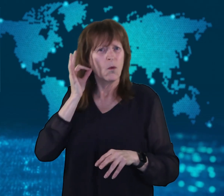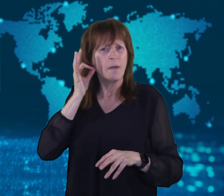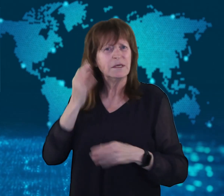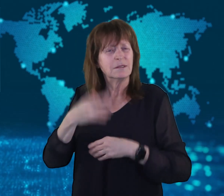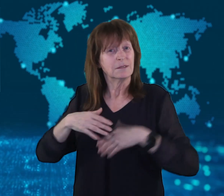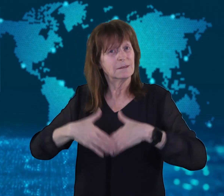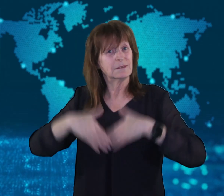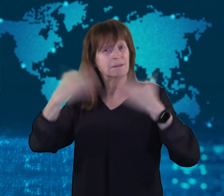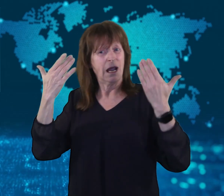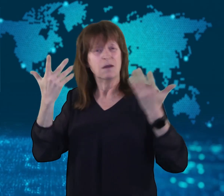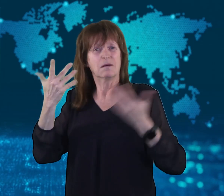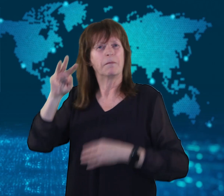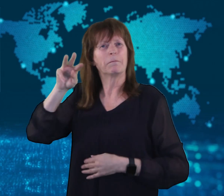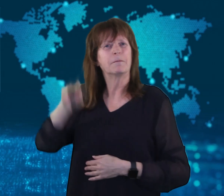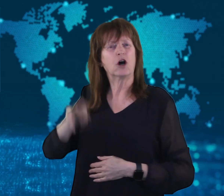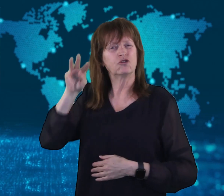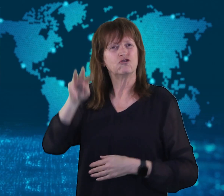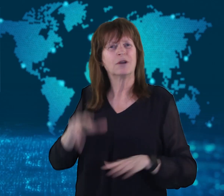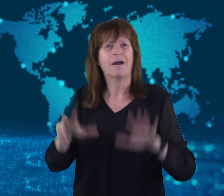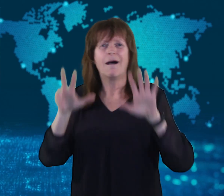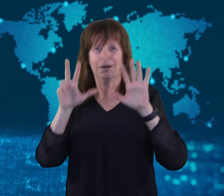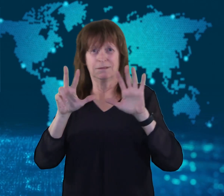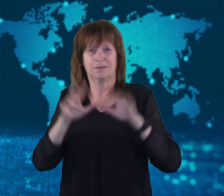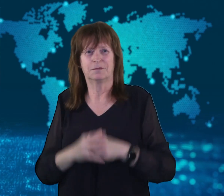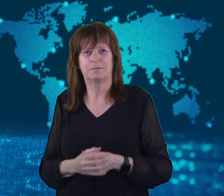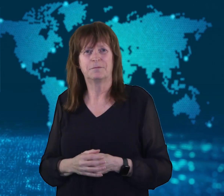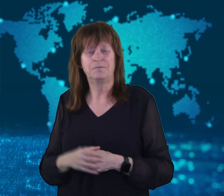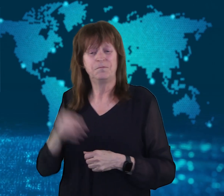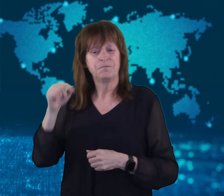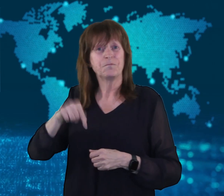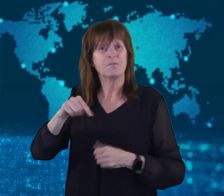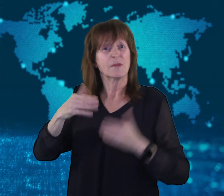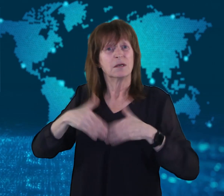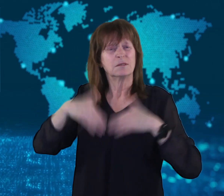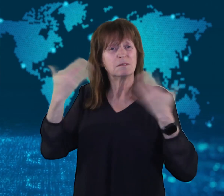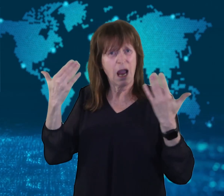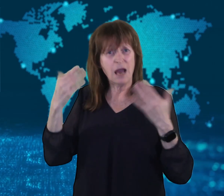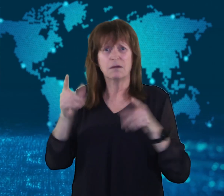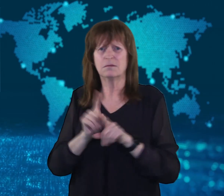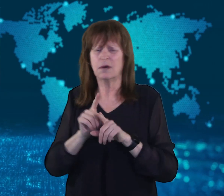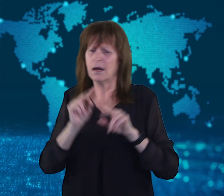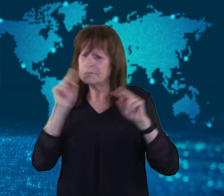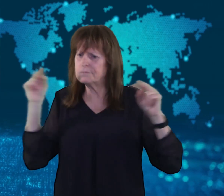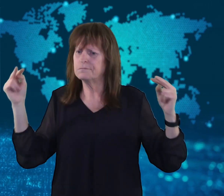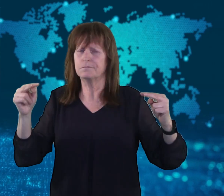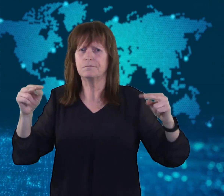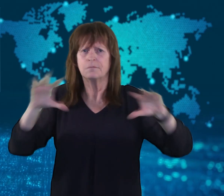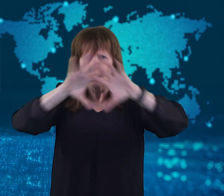recognize International Women's Day on March 8th.